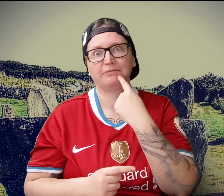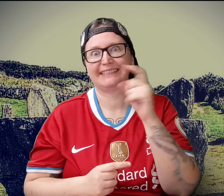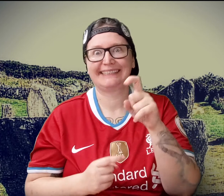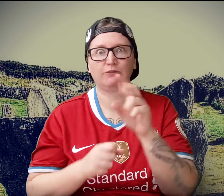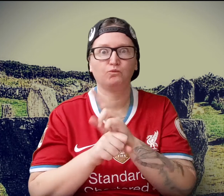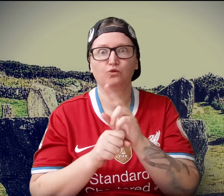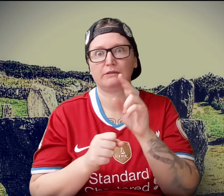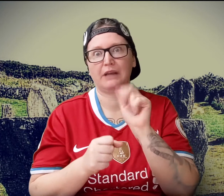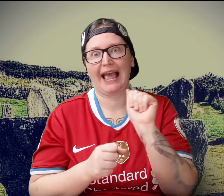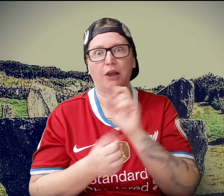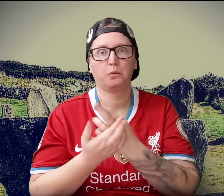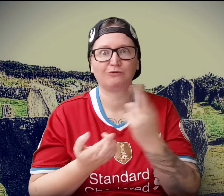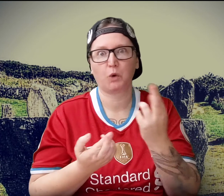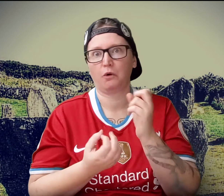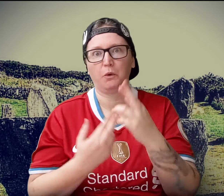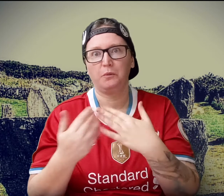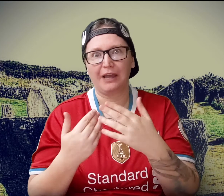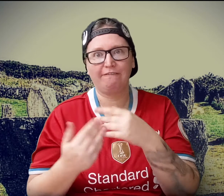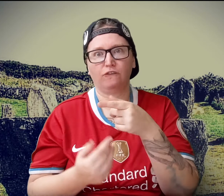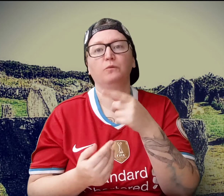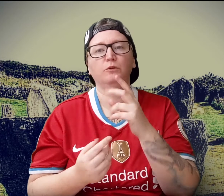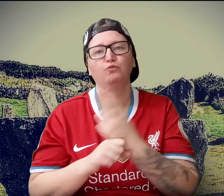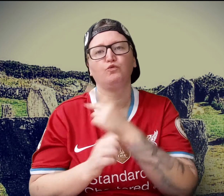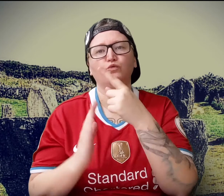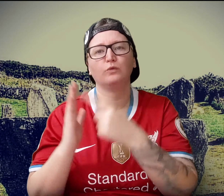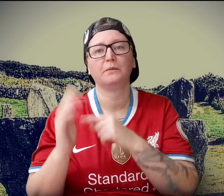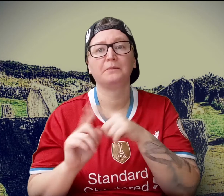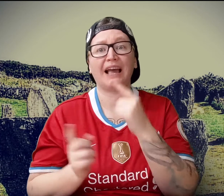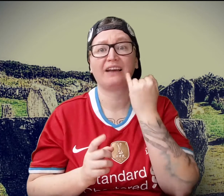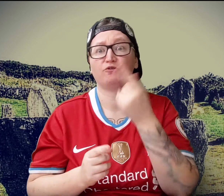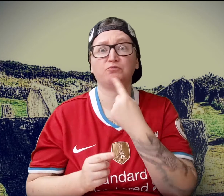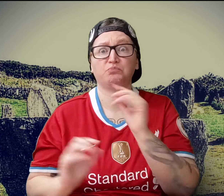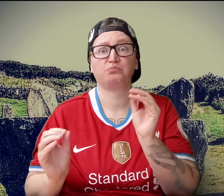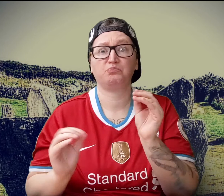mechanics so you might have a prompt that says use a resource and you're able to use that but